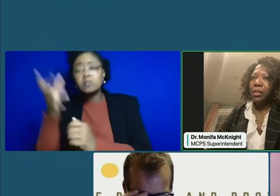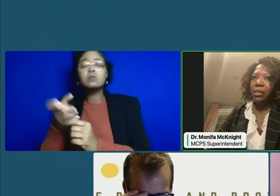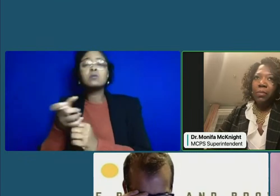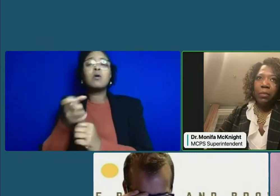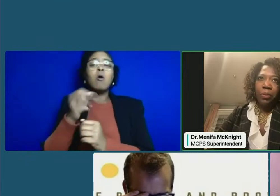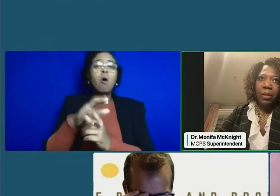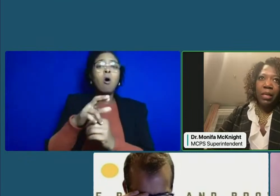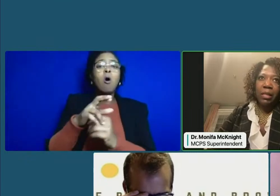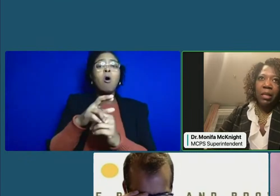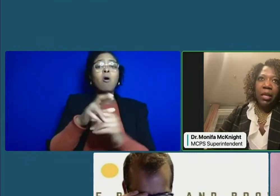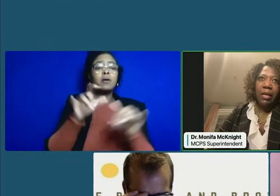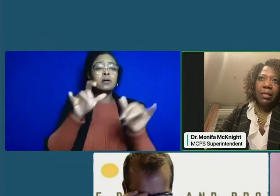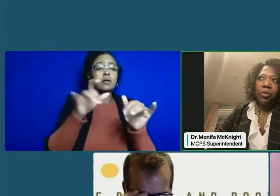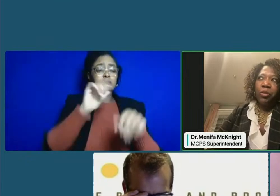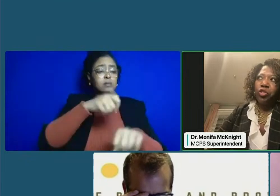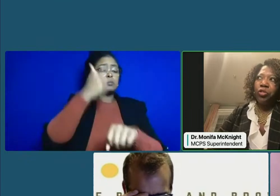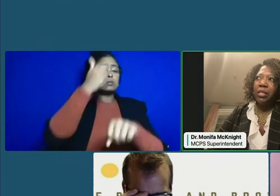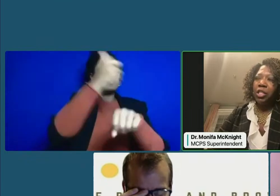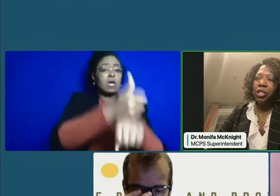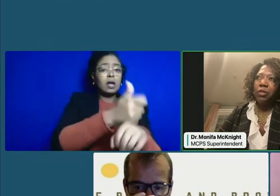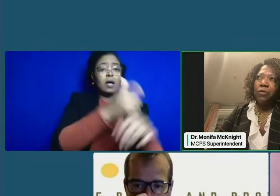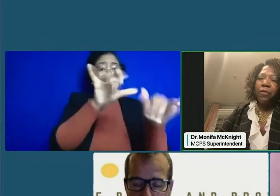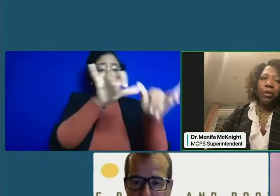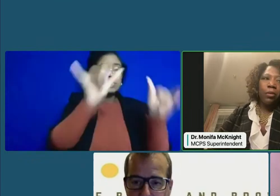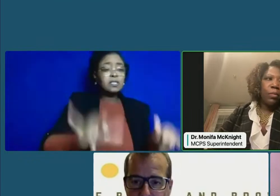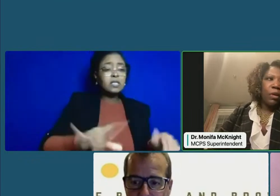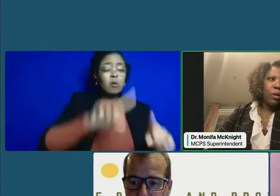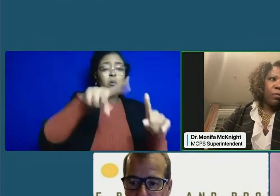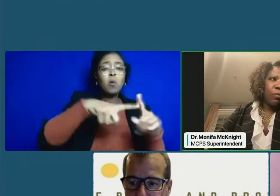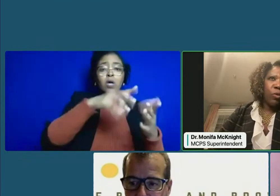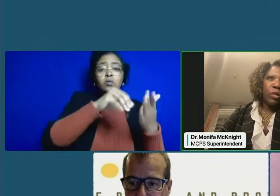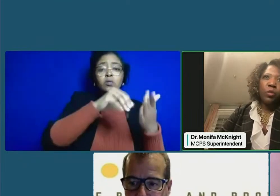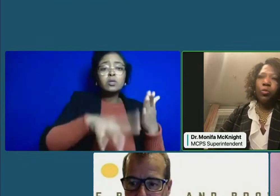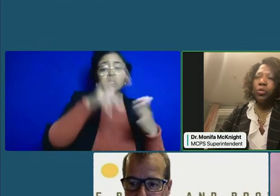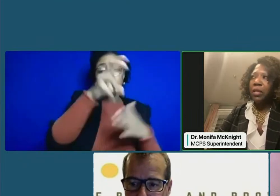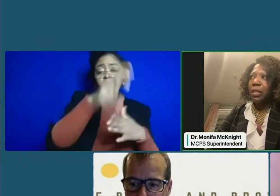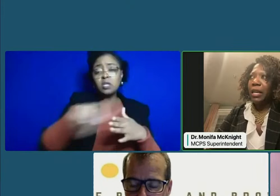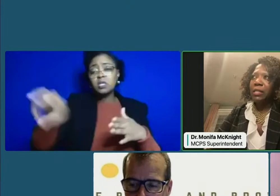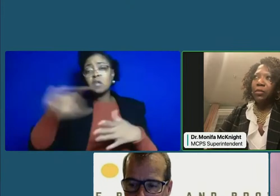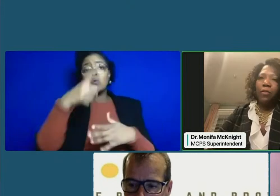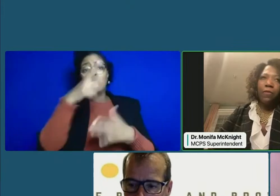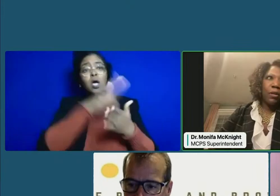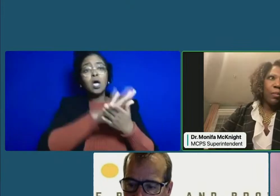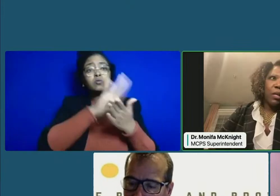with parents to engage, Um or we